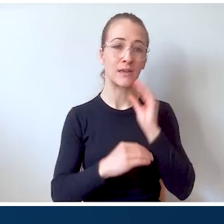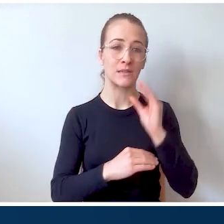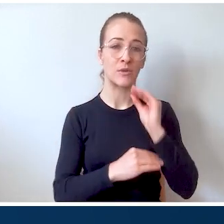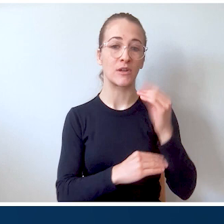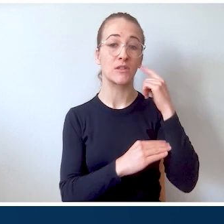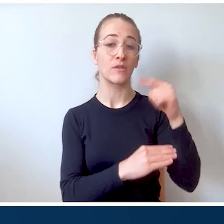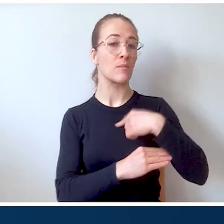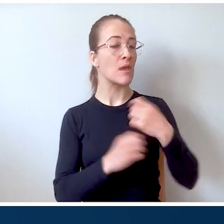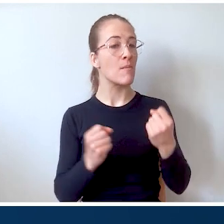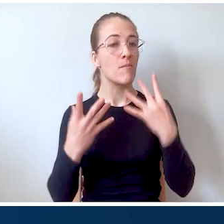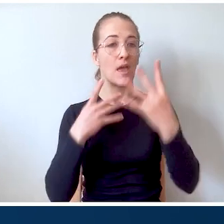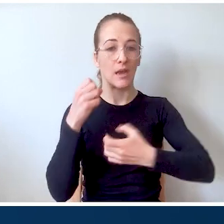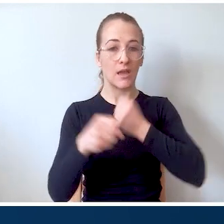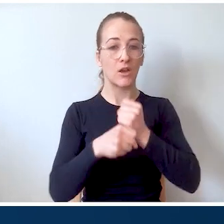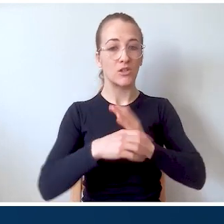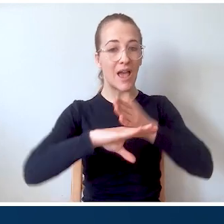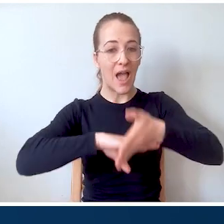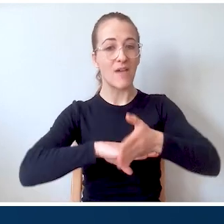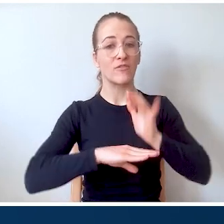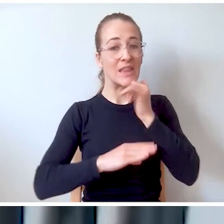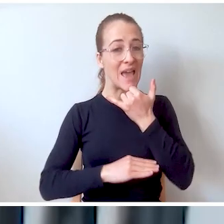And for me, for many years after my accident,